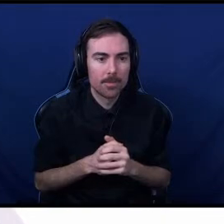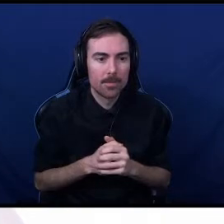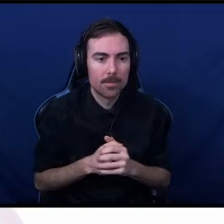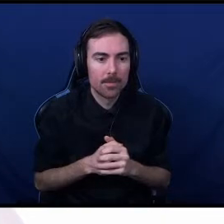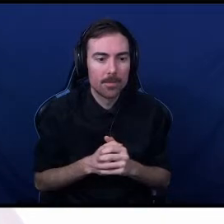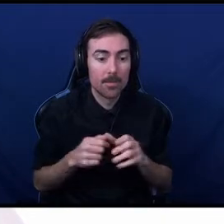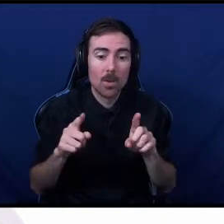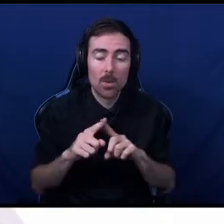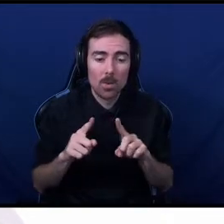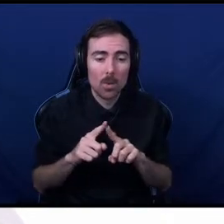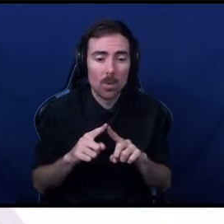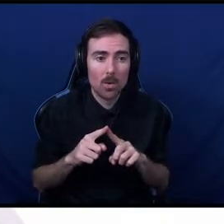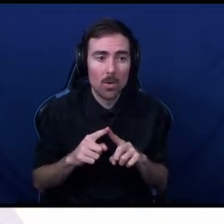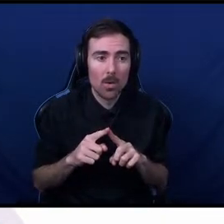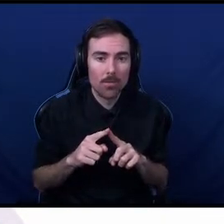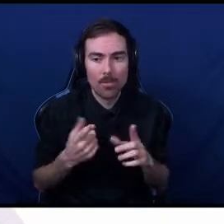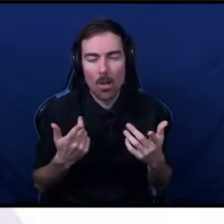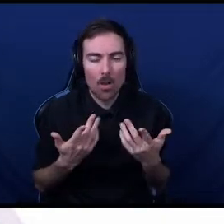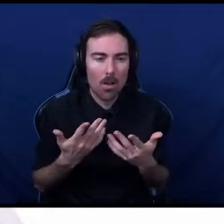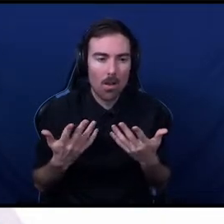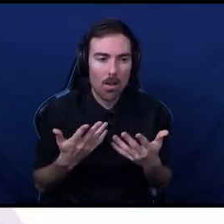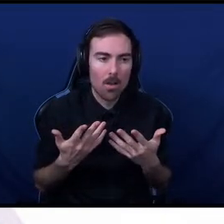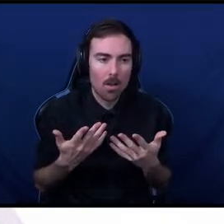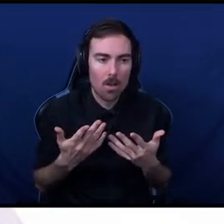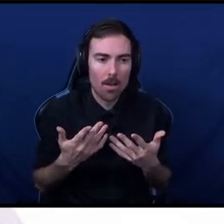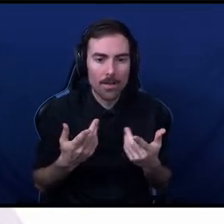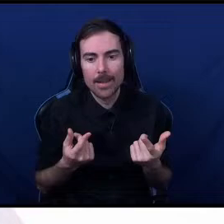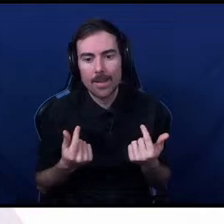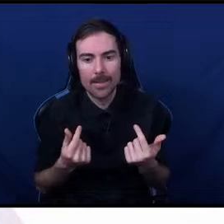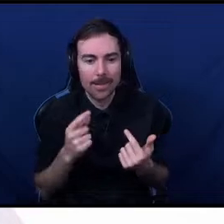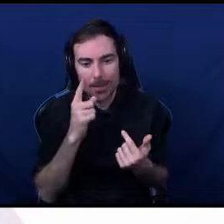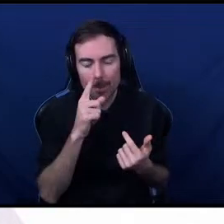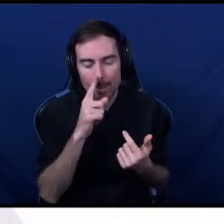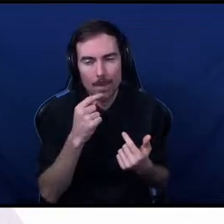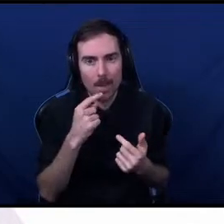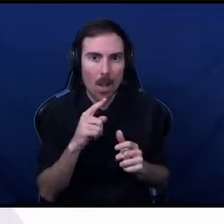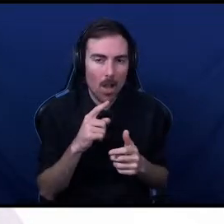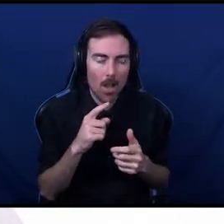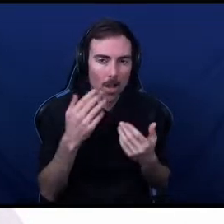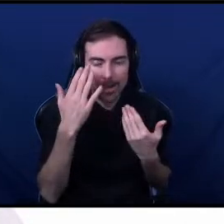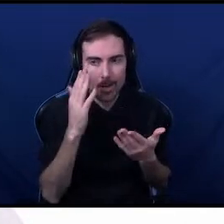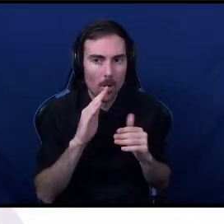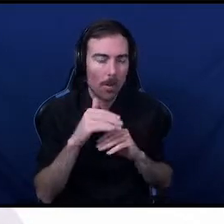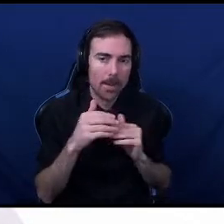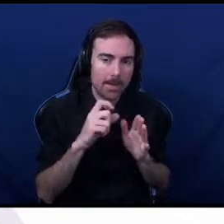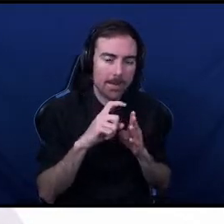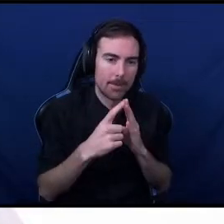gender, it's easy for someone to say we're not exposed to disability, or we don't know someone who has a disability. So